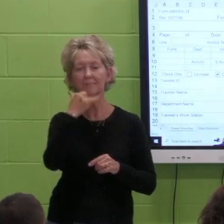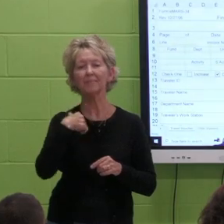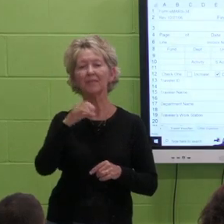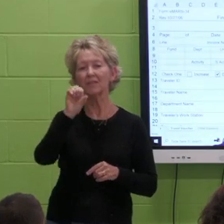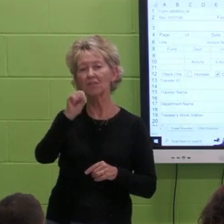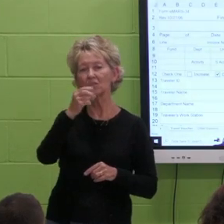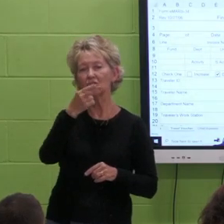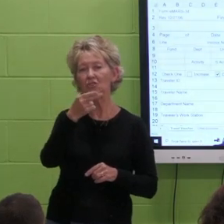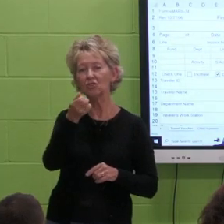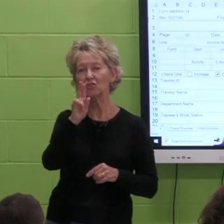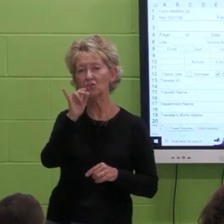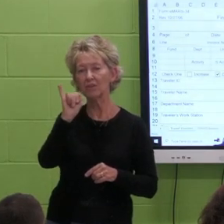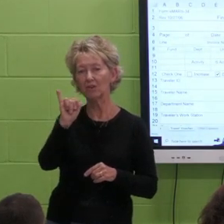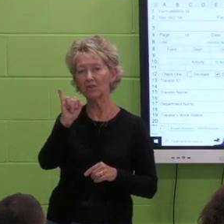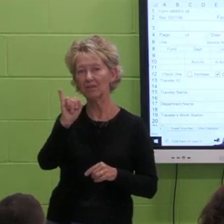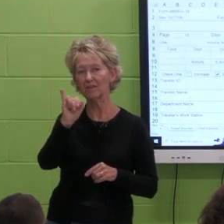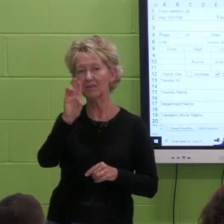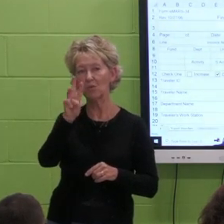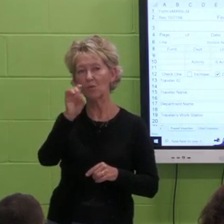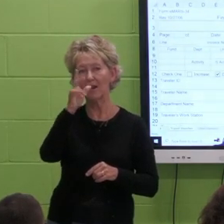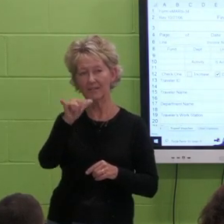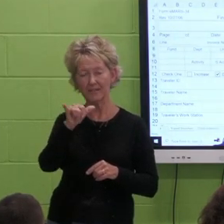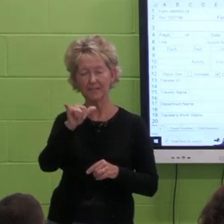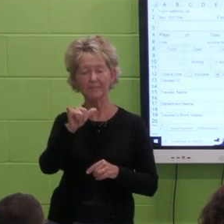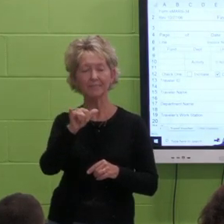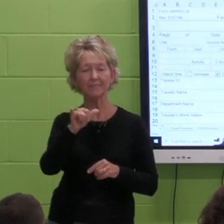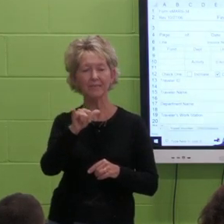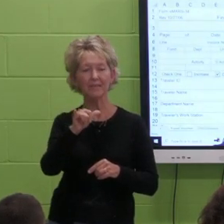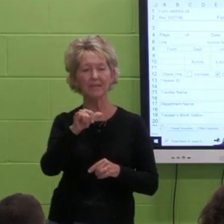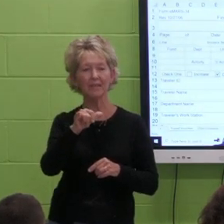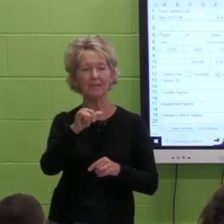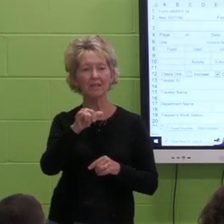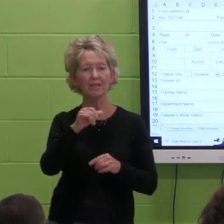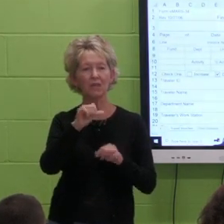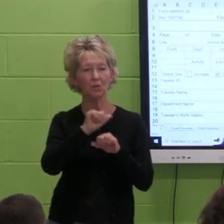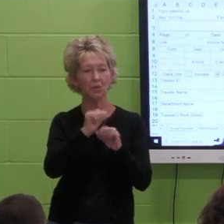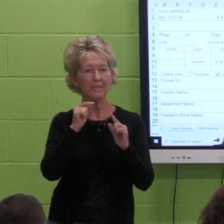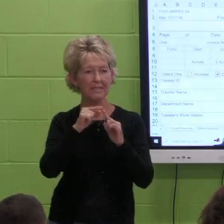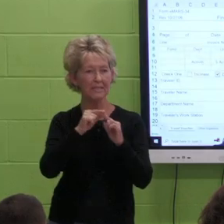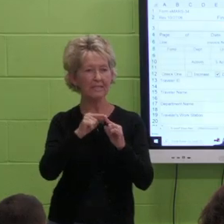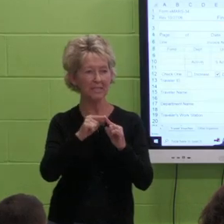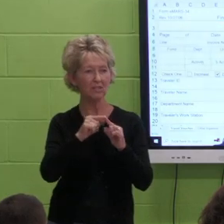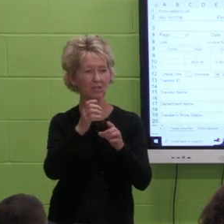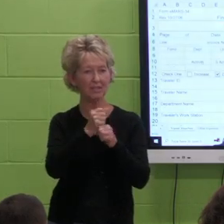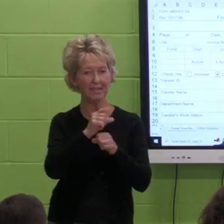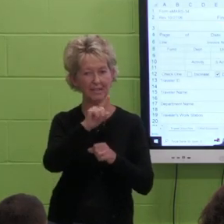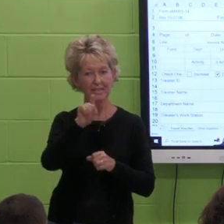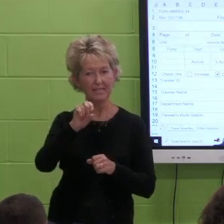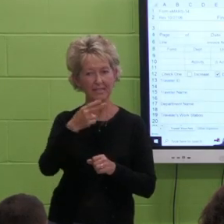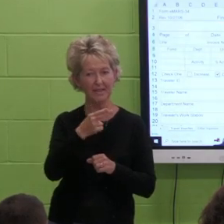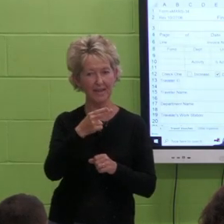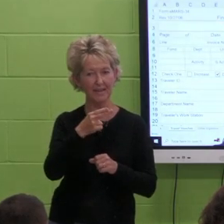up um in the fiscal World um in the interim until we were lucky enough to get Zach in that position